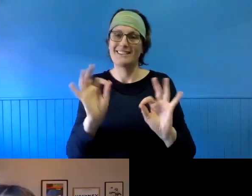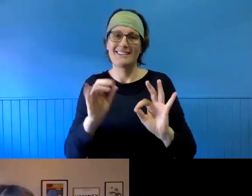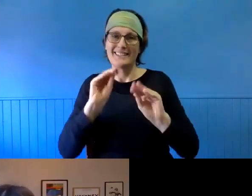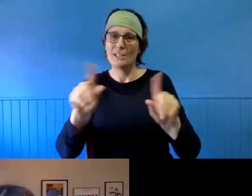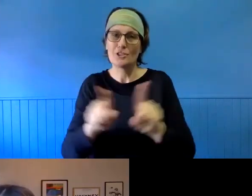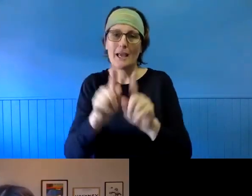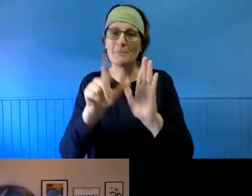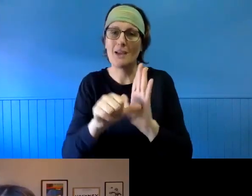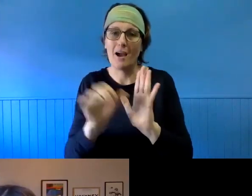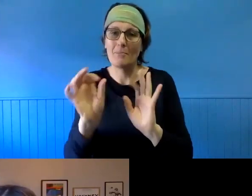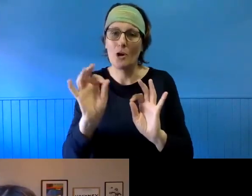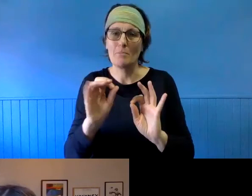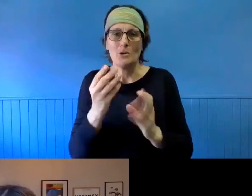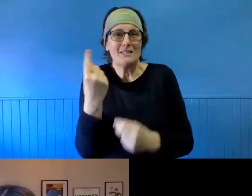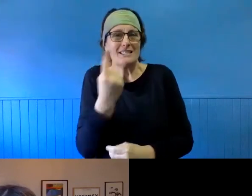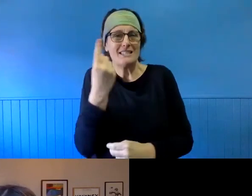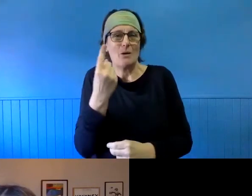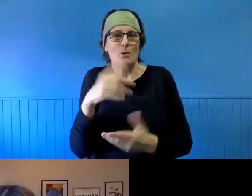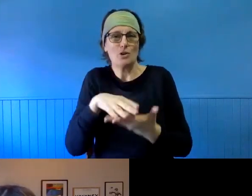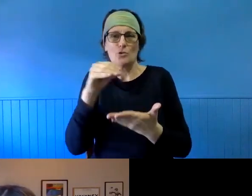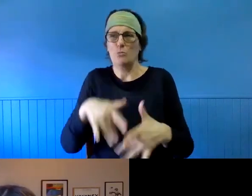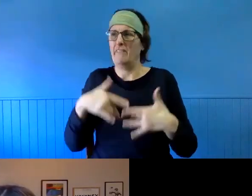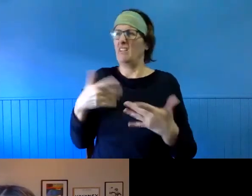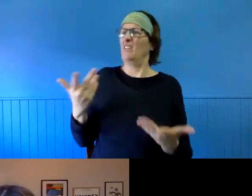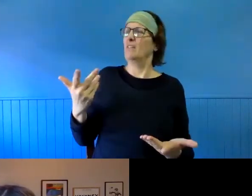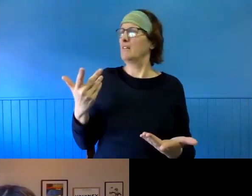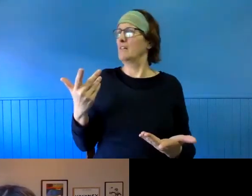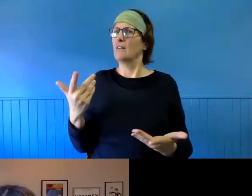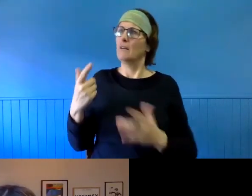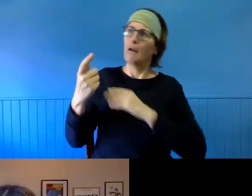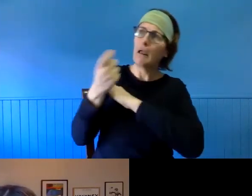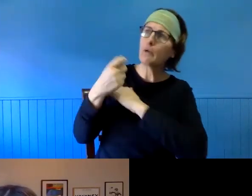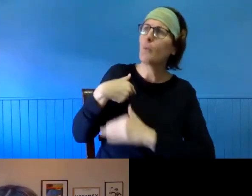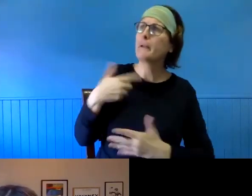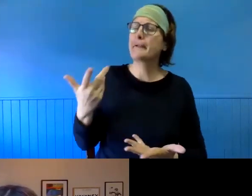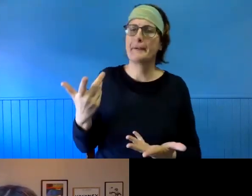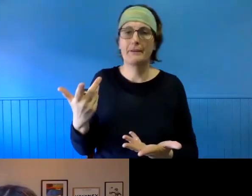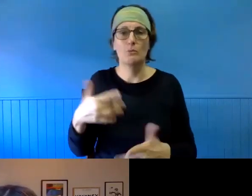somebody is going to feel the "short end of the stick". I've had it, I've